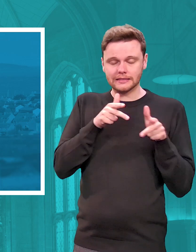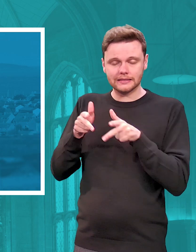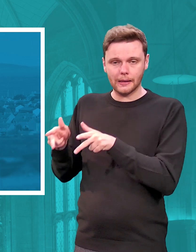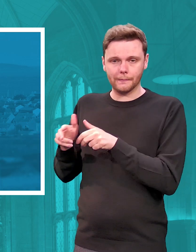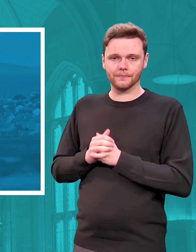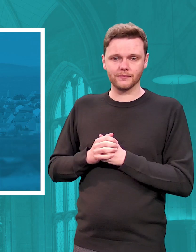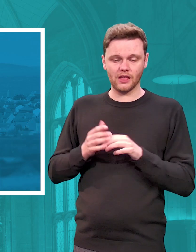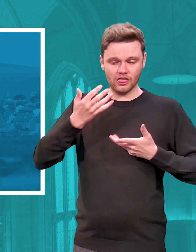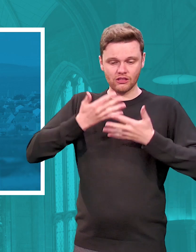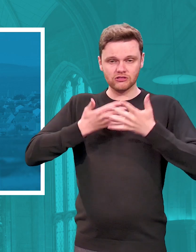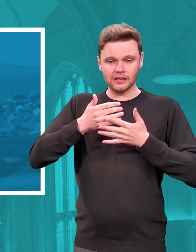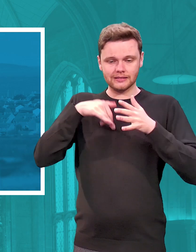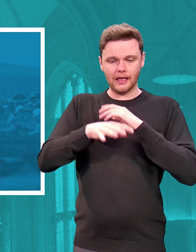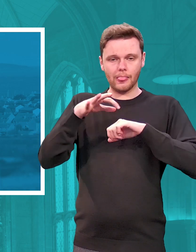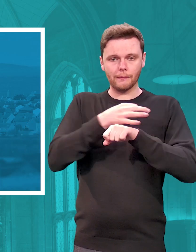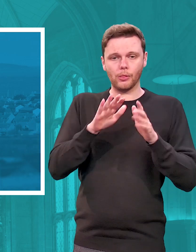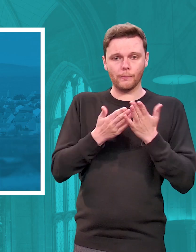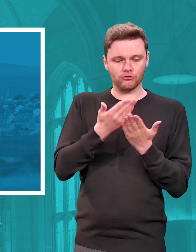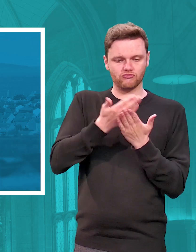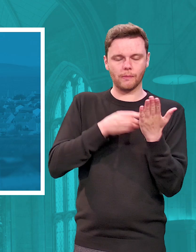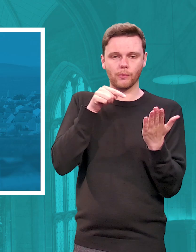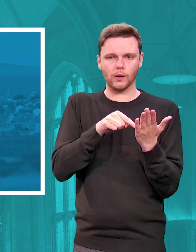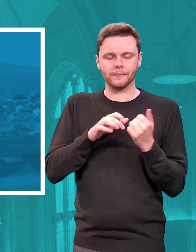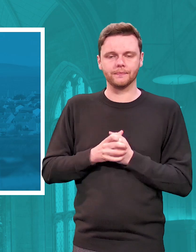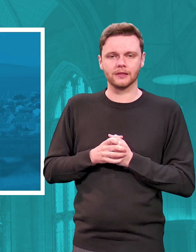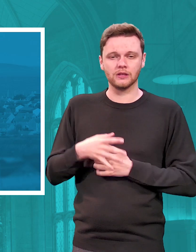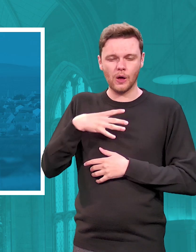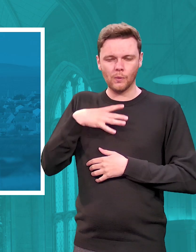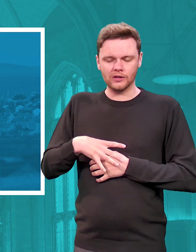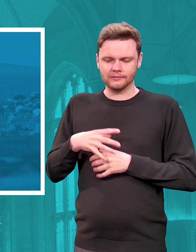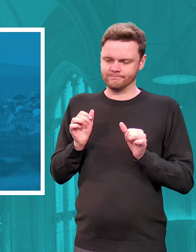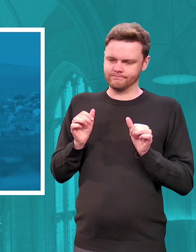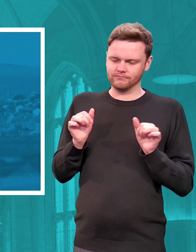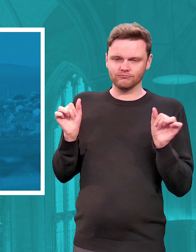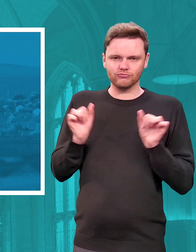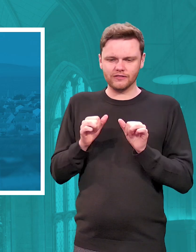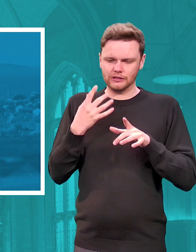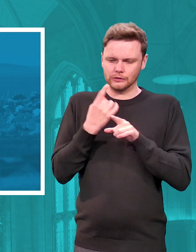and shown in the Blue Book report. And I'd like to spend just a moment to highlight to you